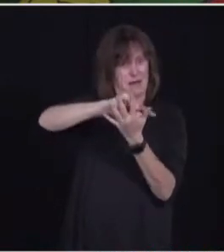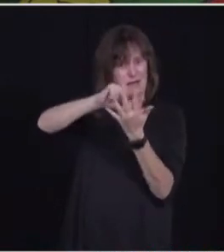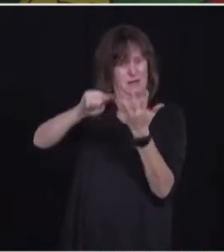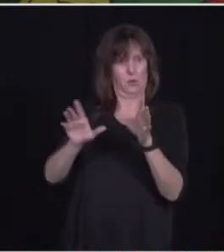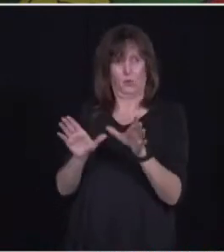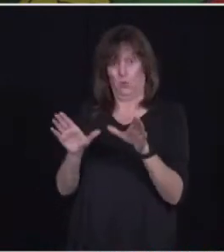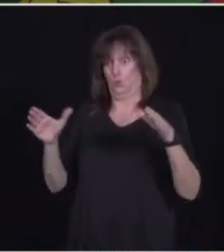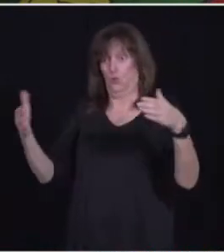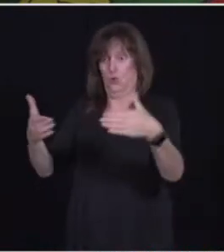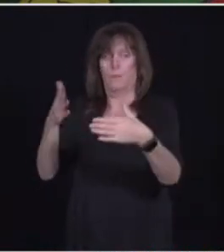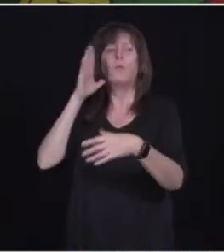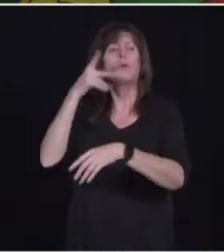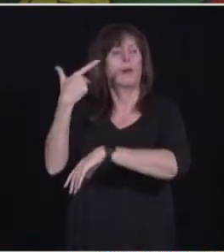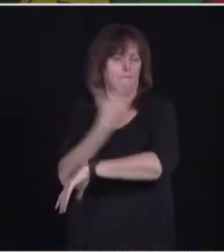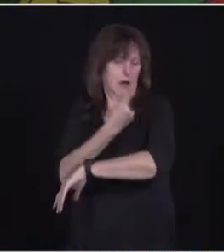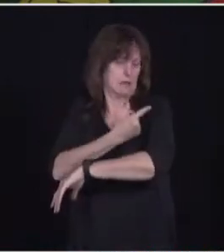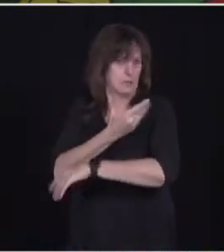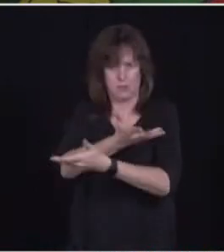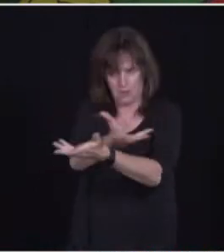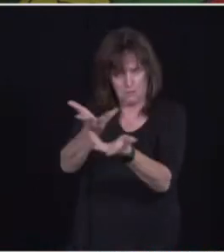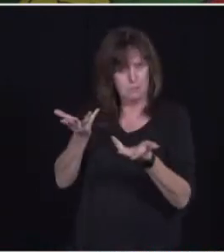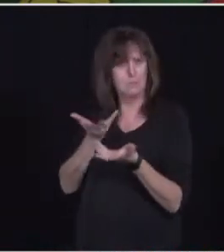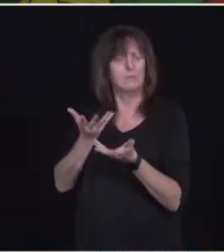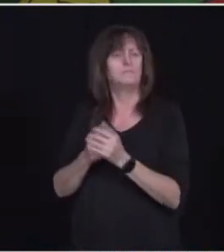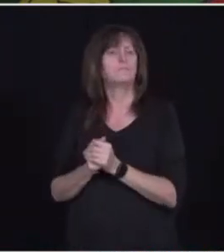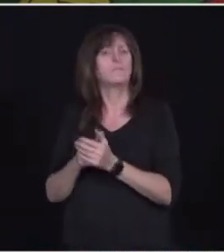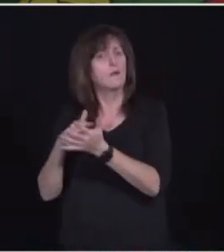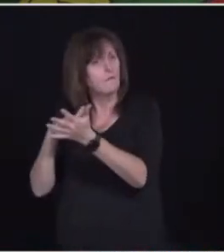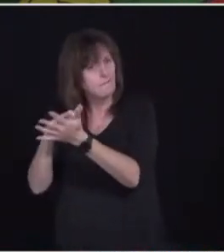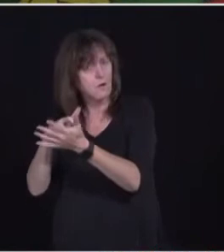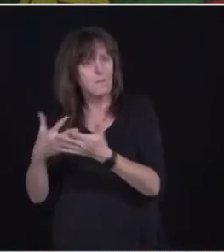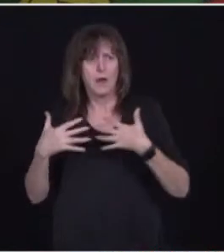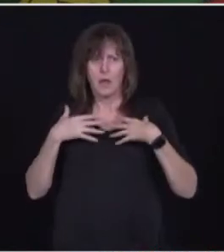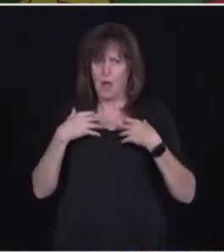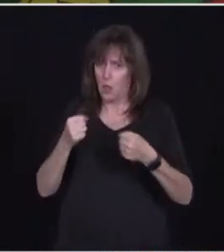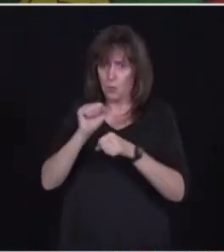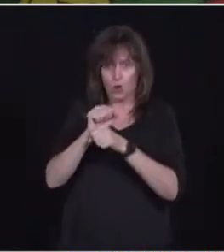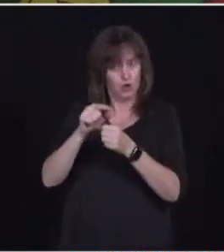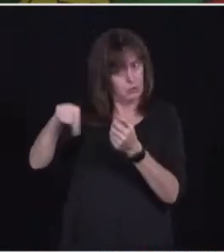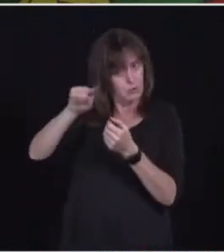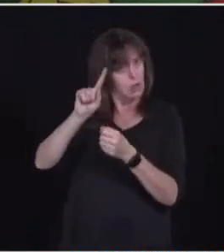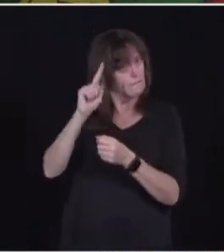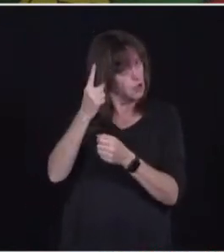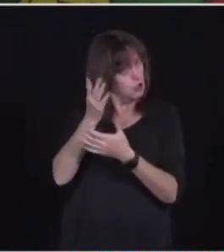for the people who work there, the personal care workers, the healthcare workers, and those essential visitors that are required to look